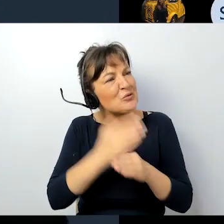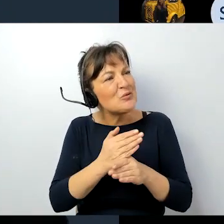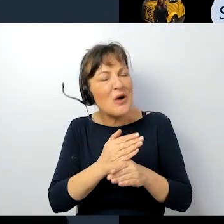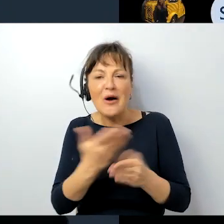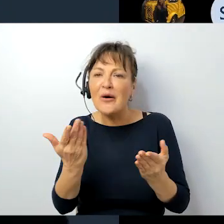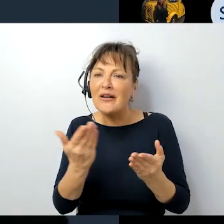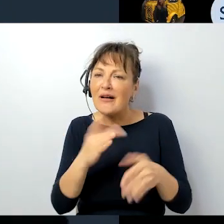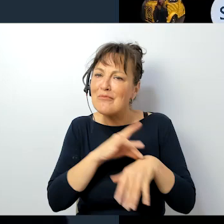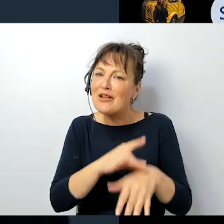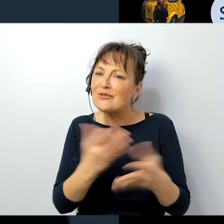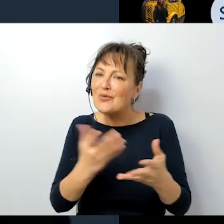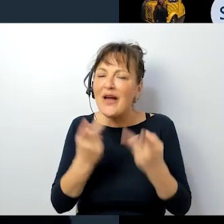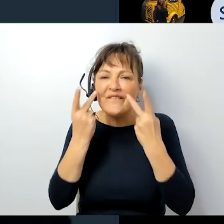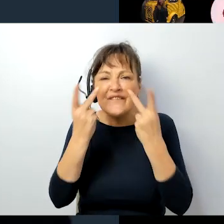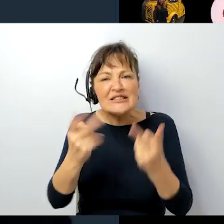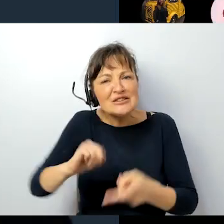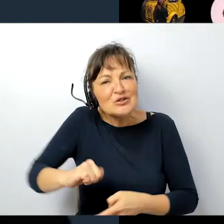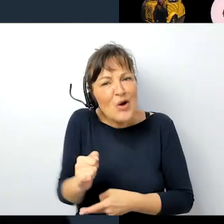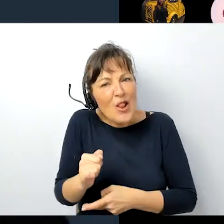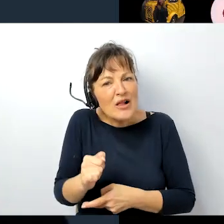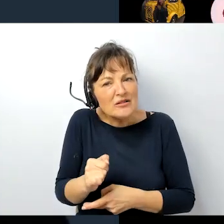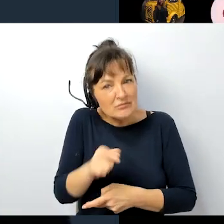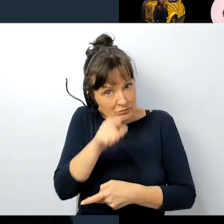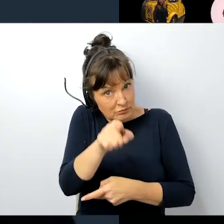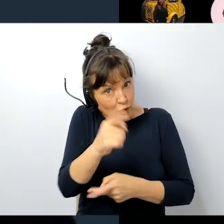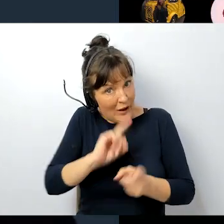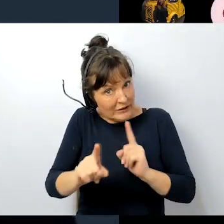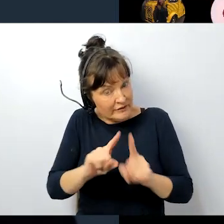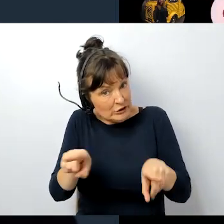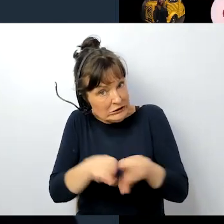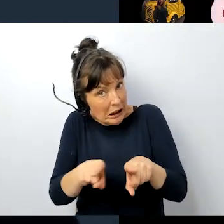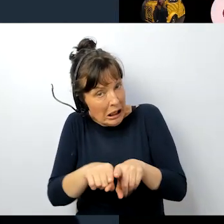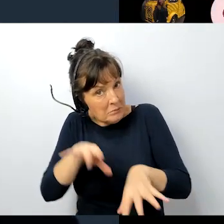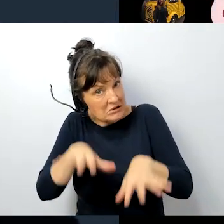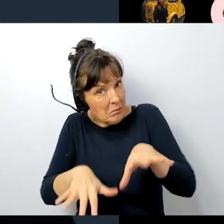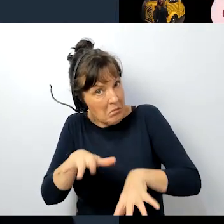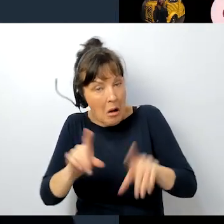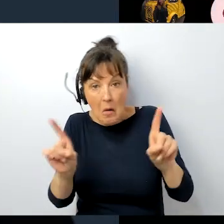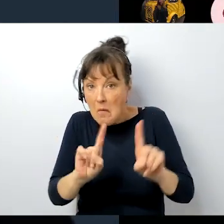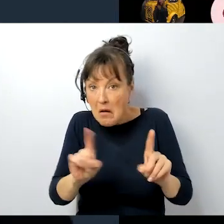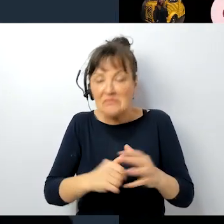this sounds excellent. Sophie, comment to yourself at Visit Scotland. How did you find your interview